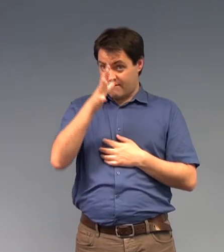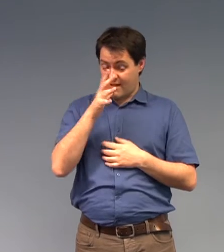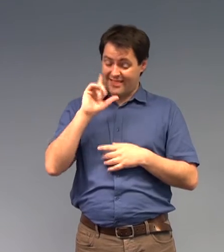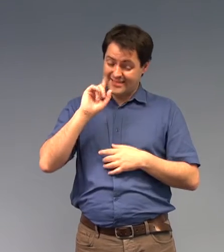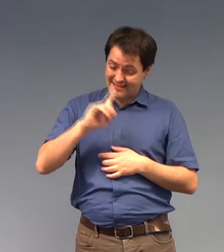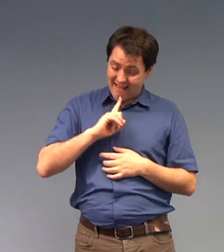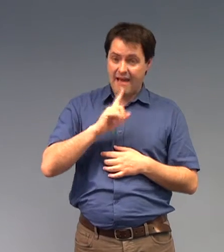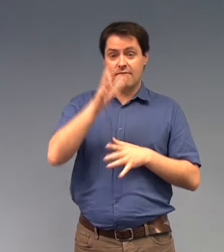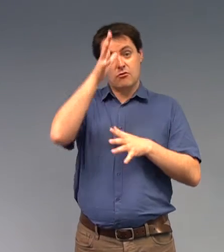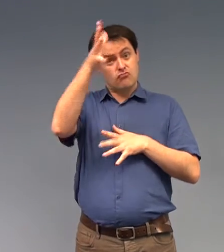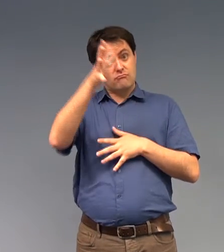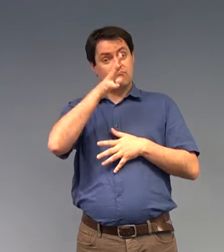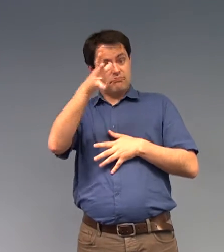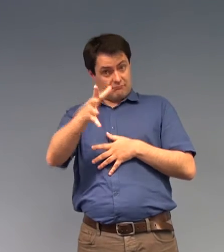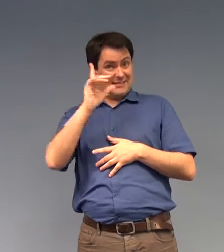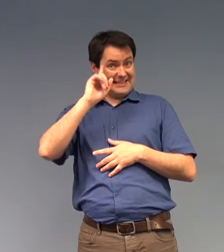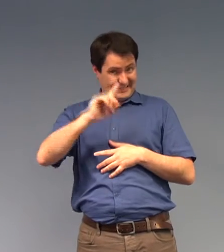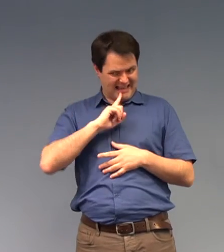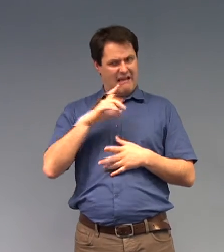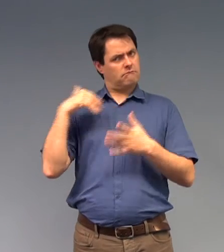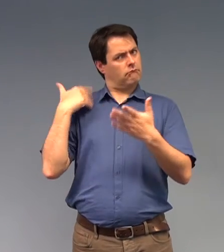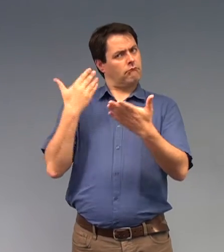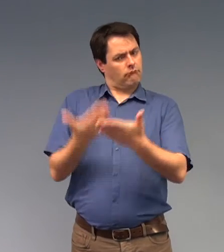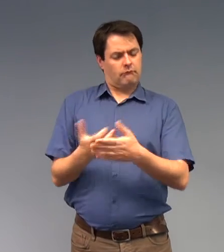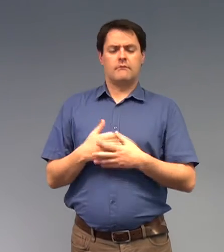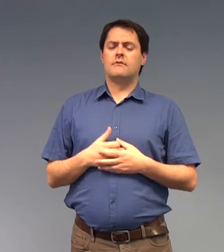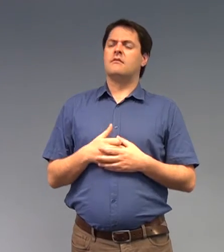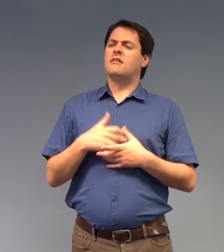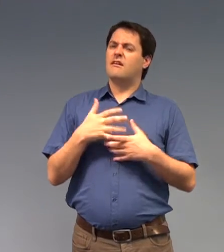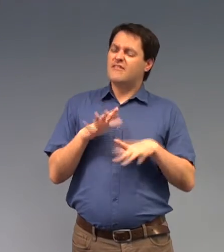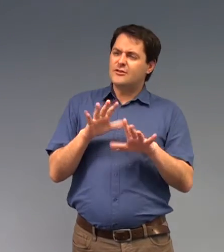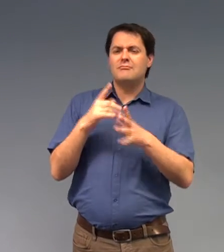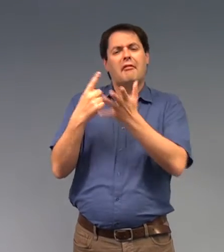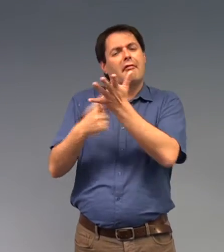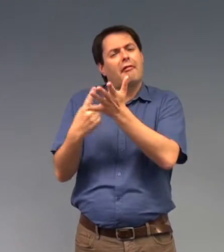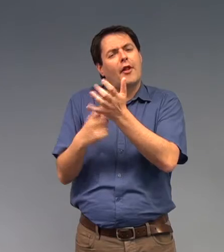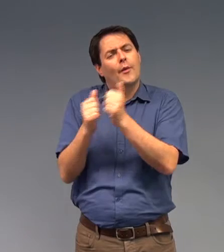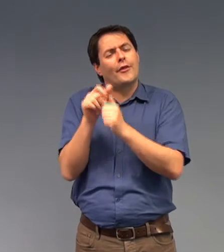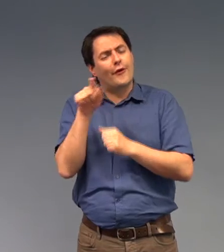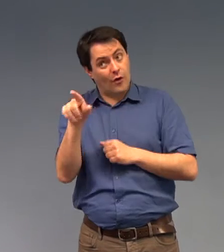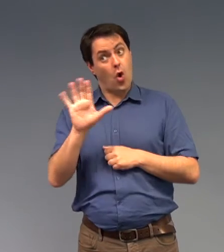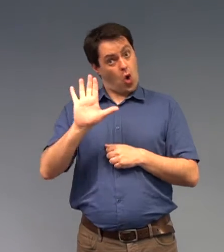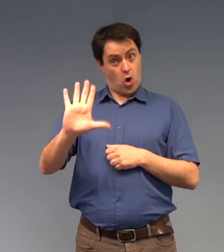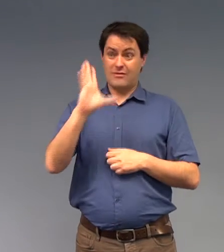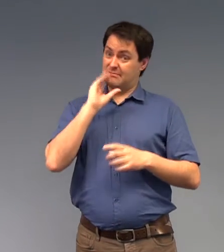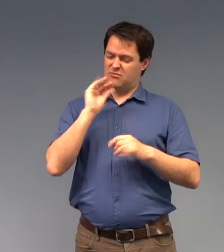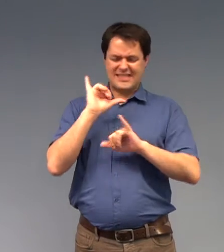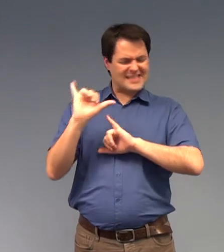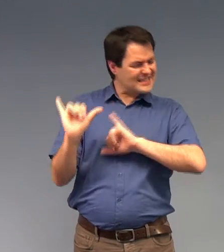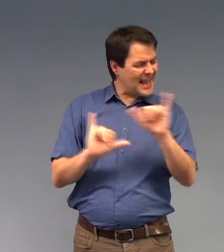That woman is a Deaf woman from a Deaf family who has Deaf grandparents as well.